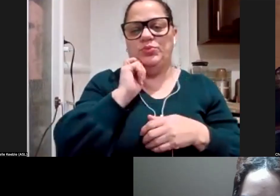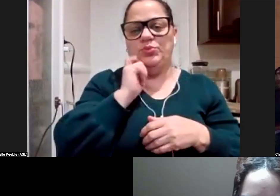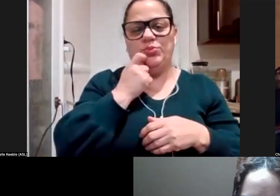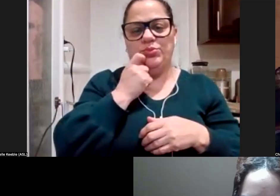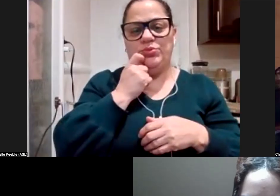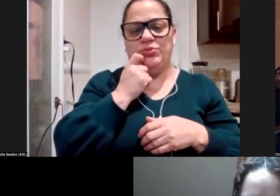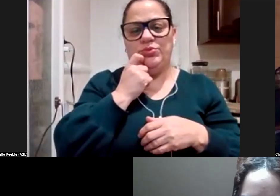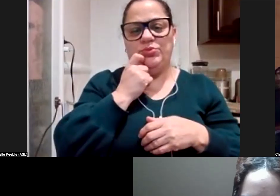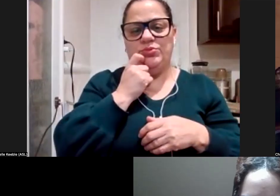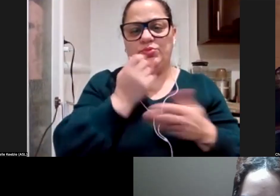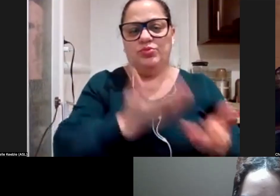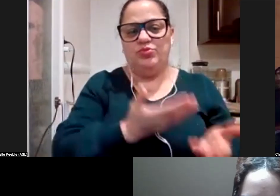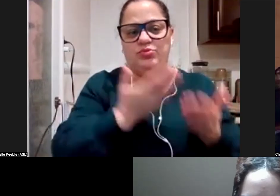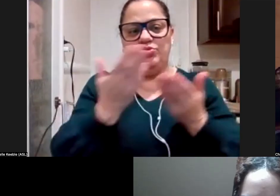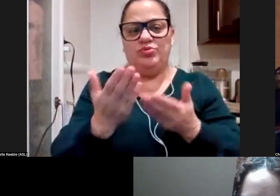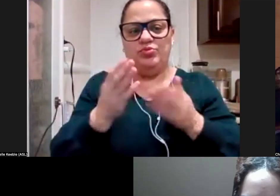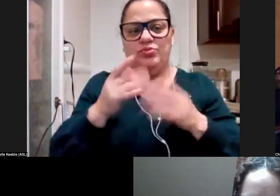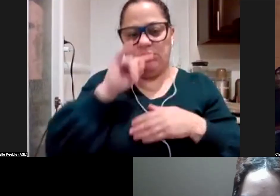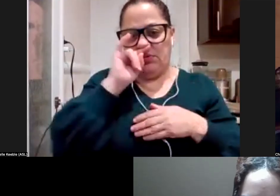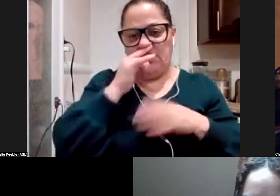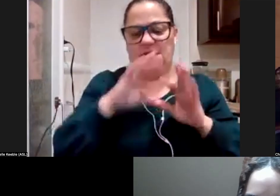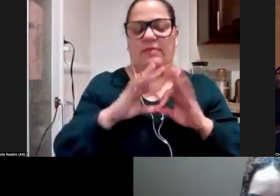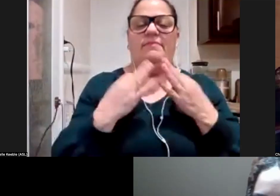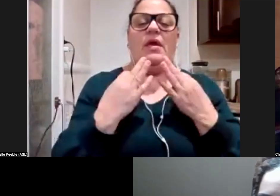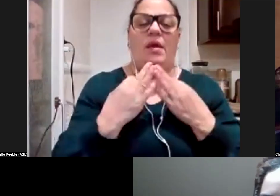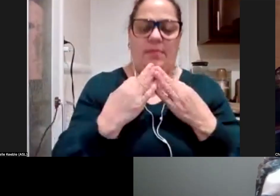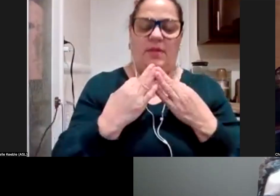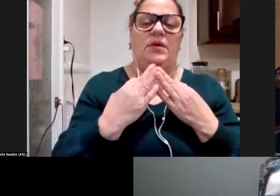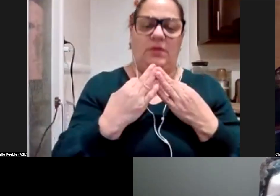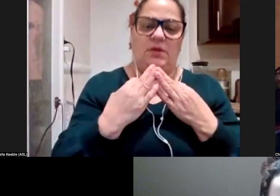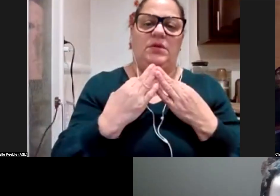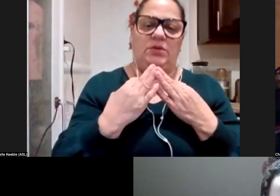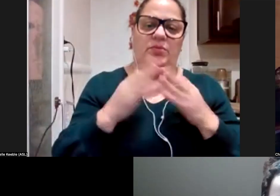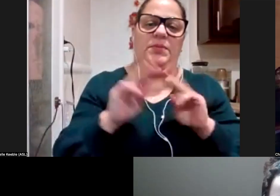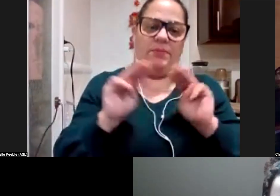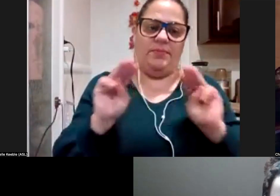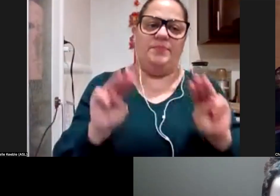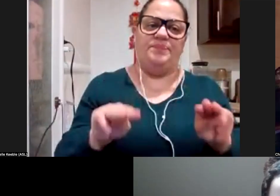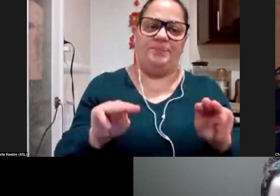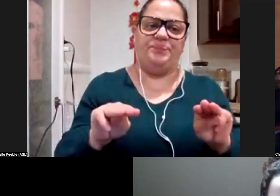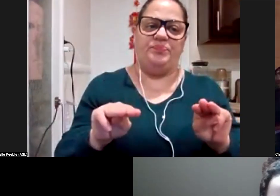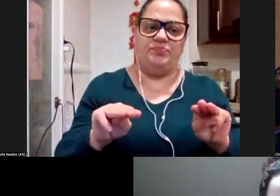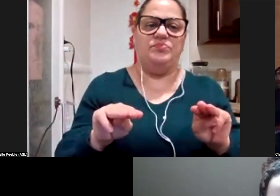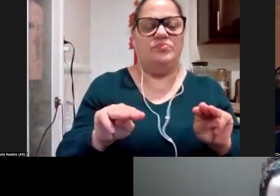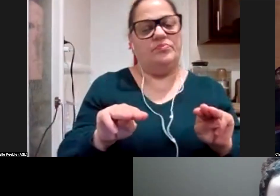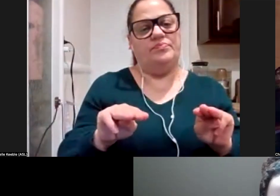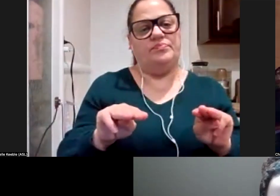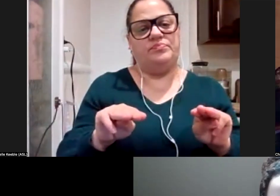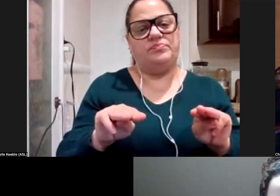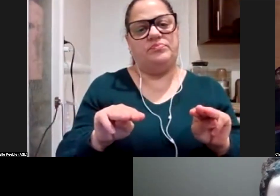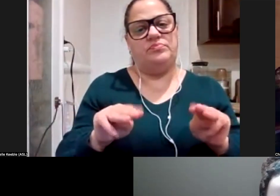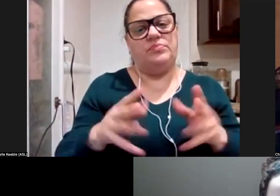um to introduce kids and their families who would be in the museum uh to the American Disability